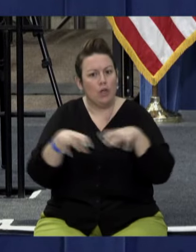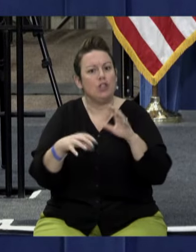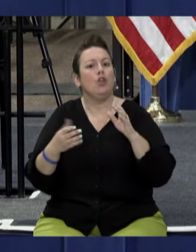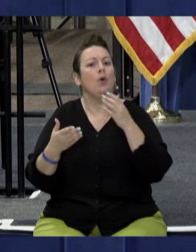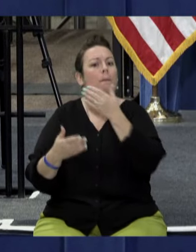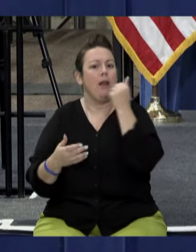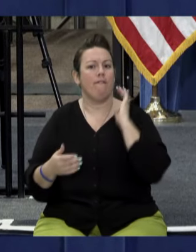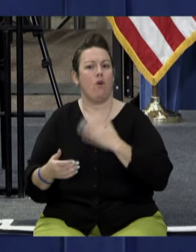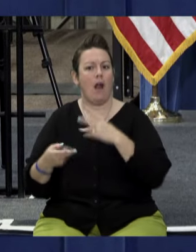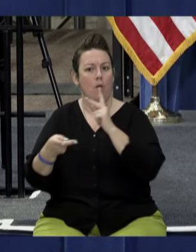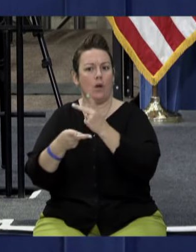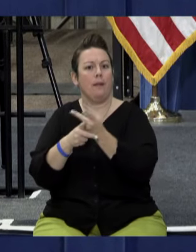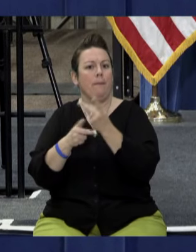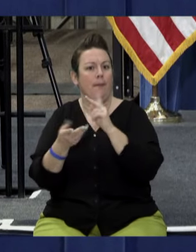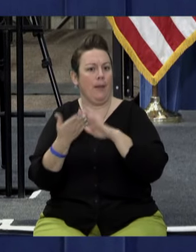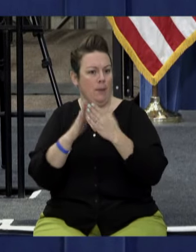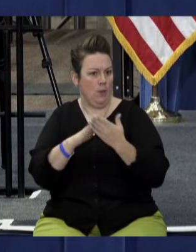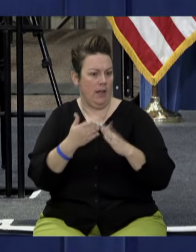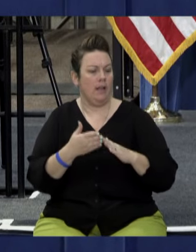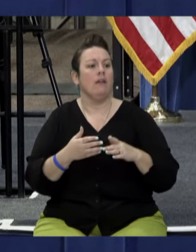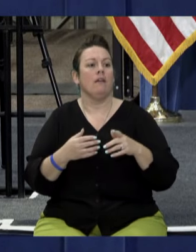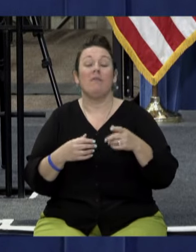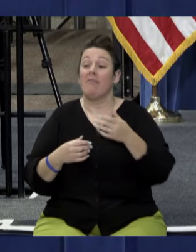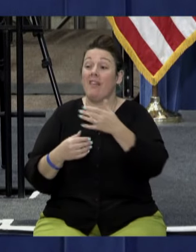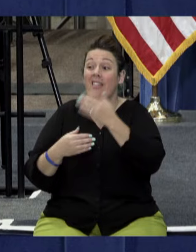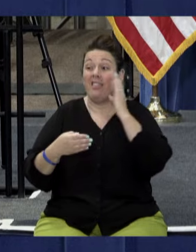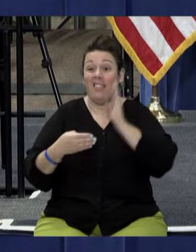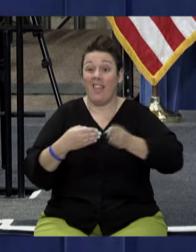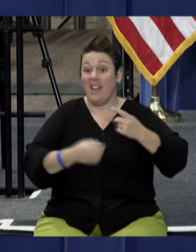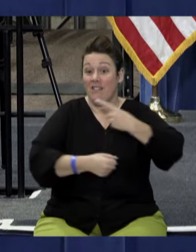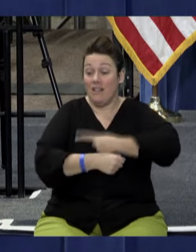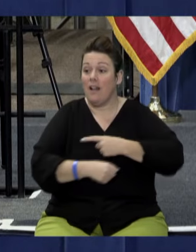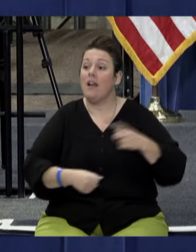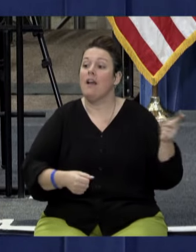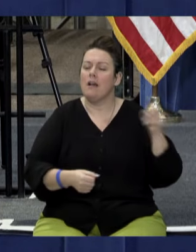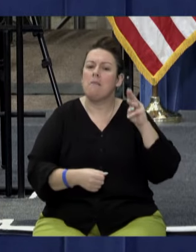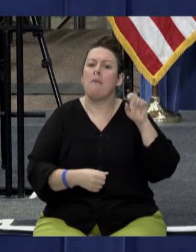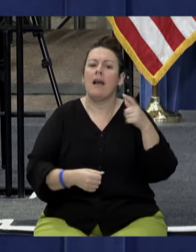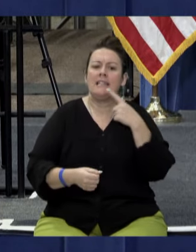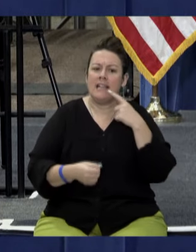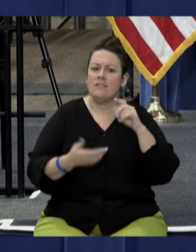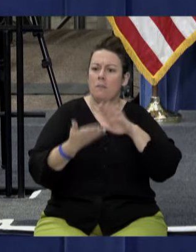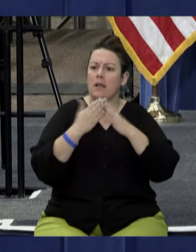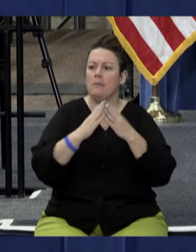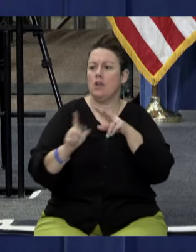the day -- Mike brought this up a second ago from the committee perspective. As someone who